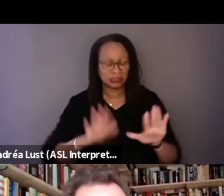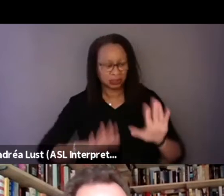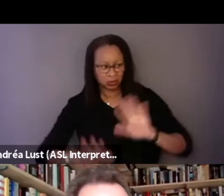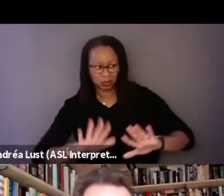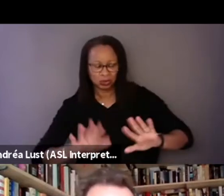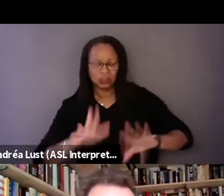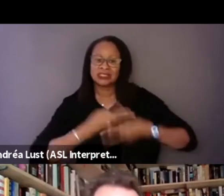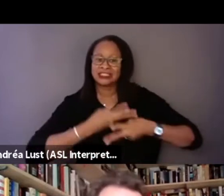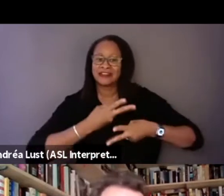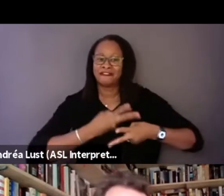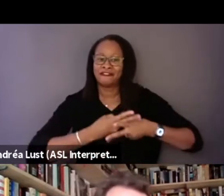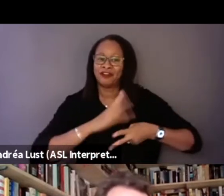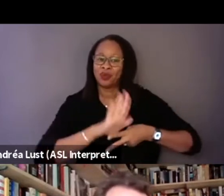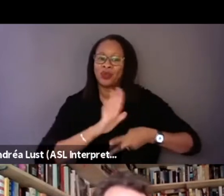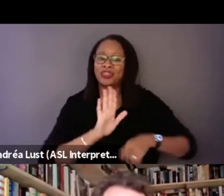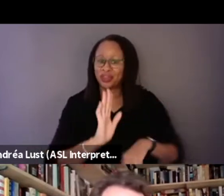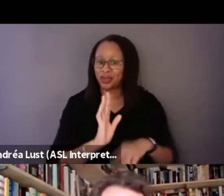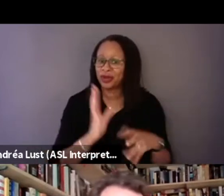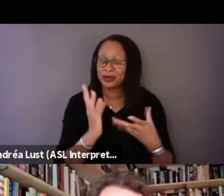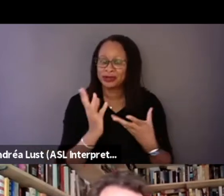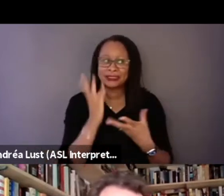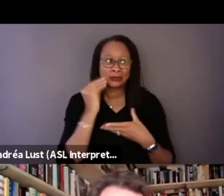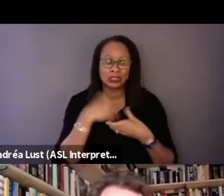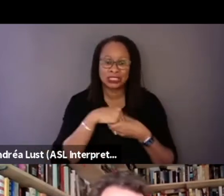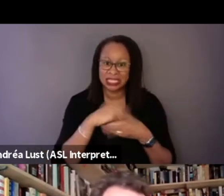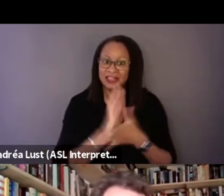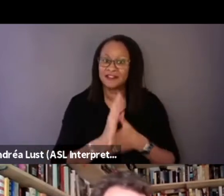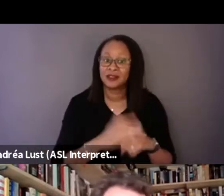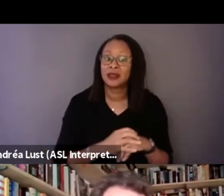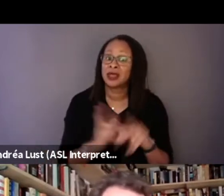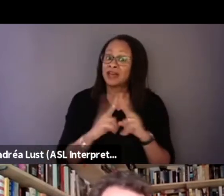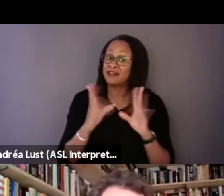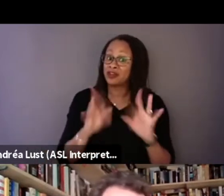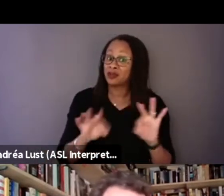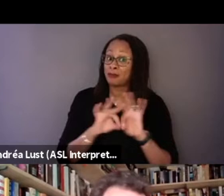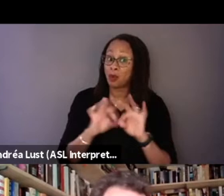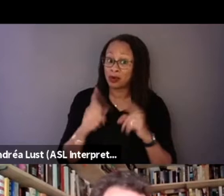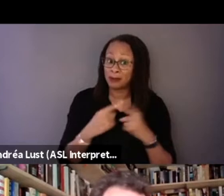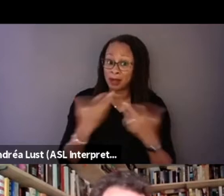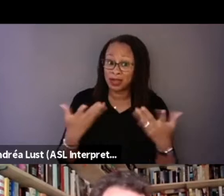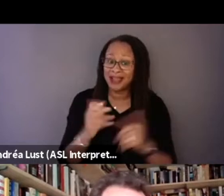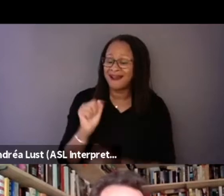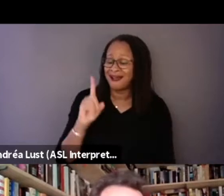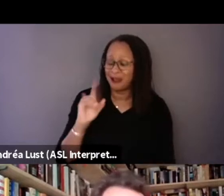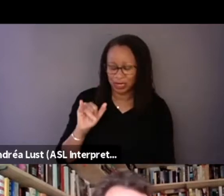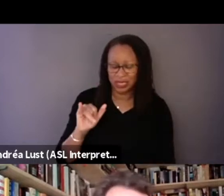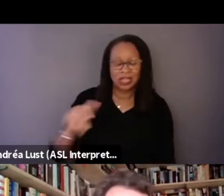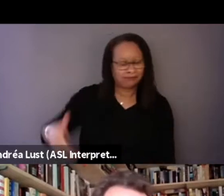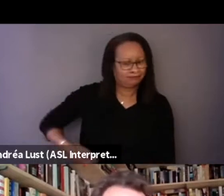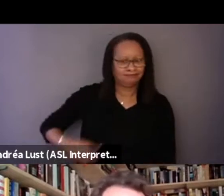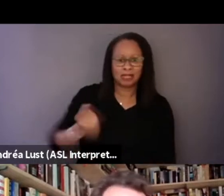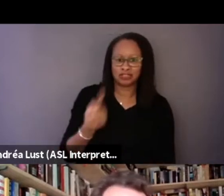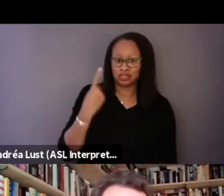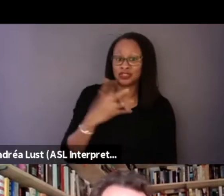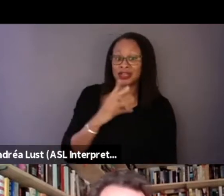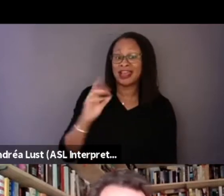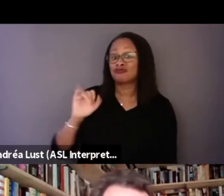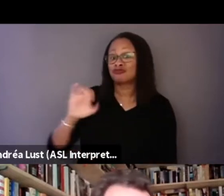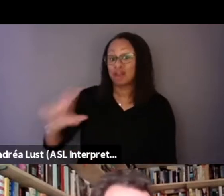And what I think is so important about it is that Ady really inherently understood, and Rachel did too, the power of storytelling.